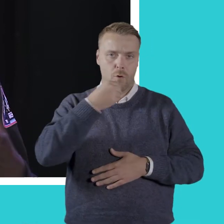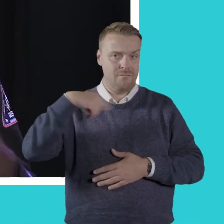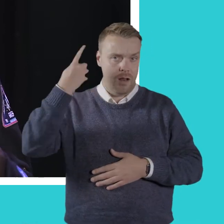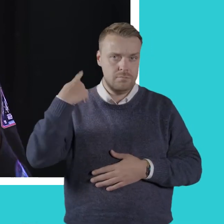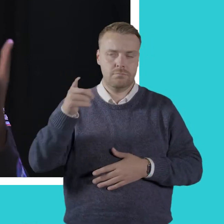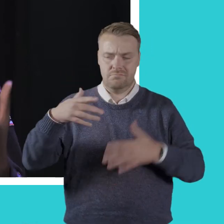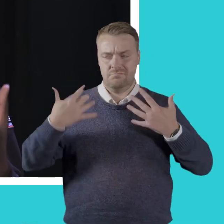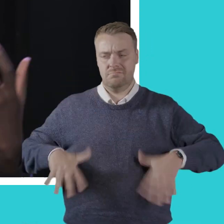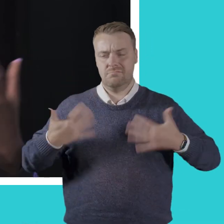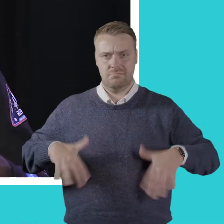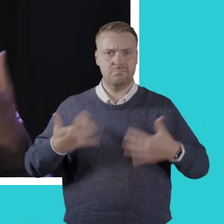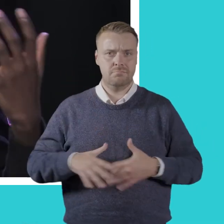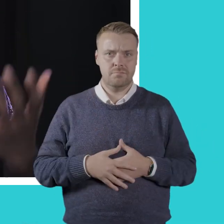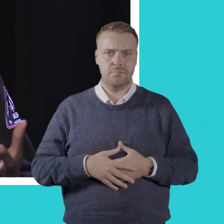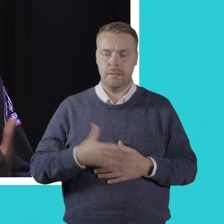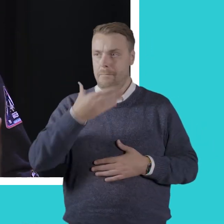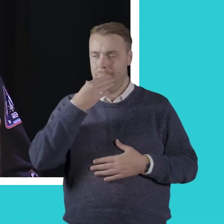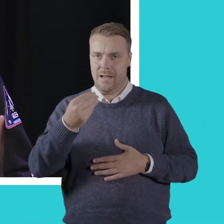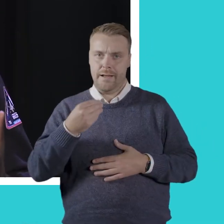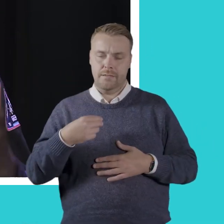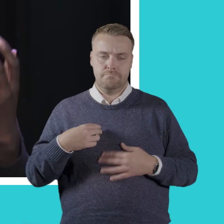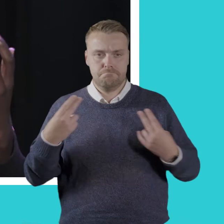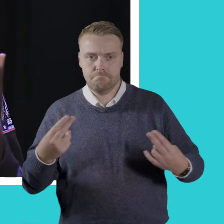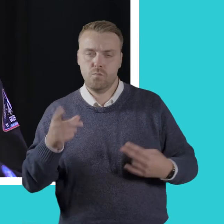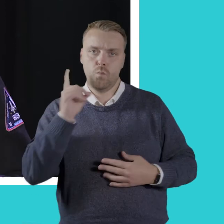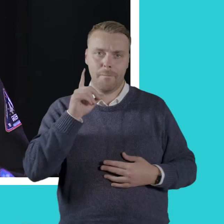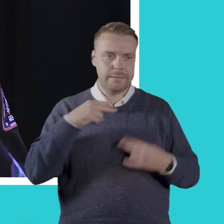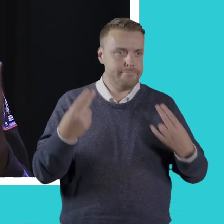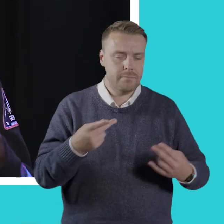us men are stepping forward and the women are stepping forward too as volunteers and yeah those